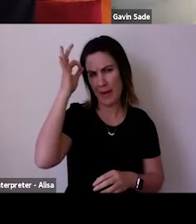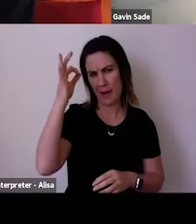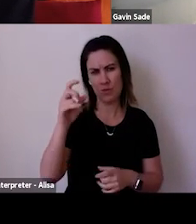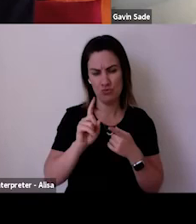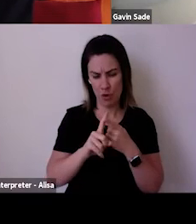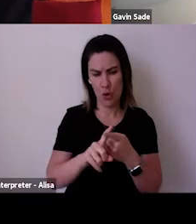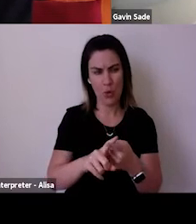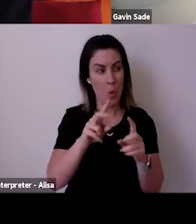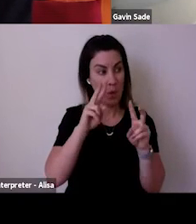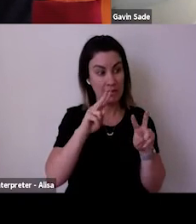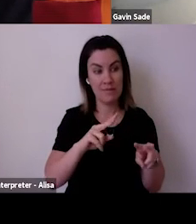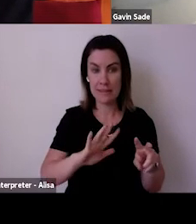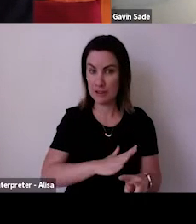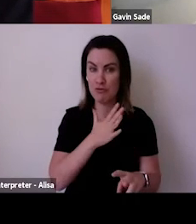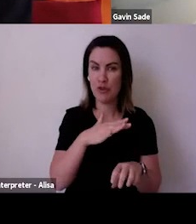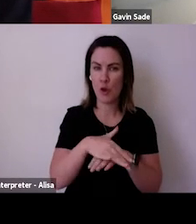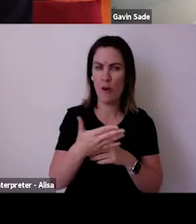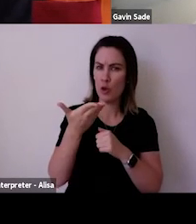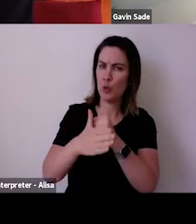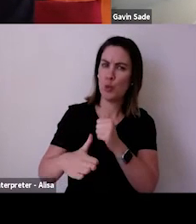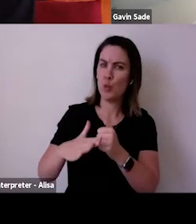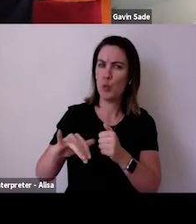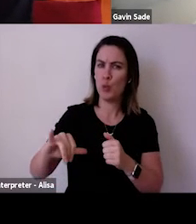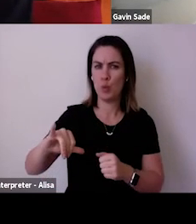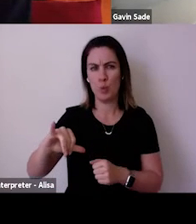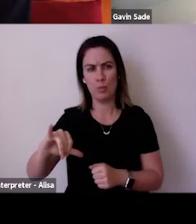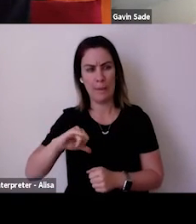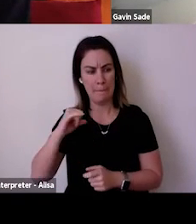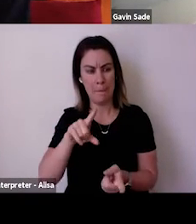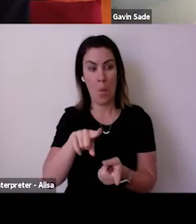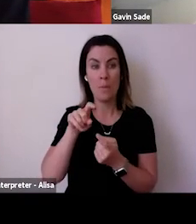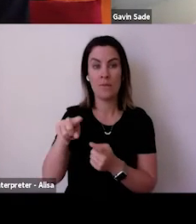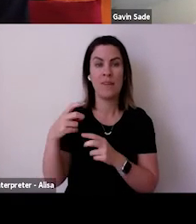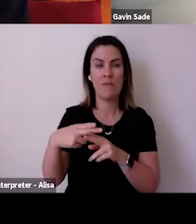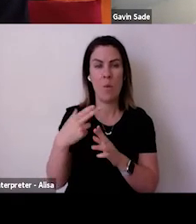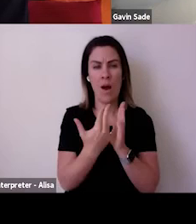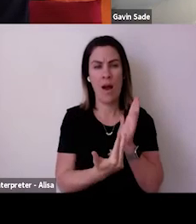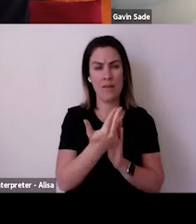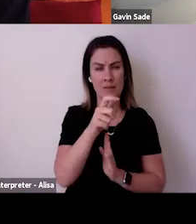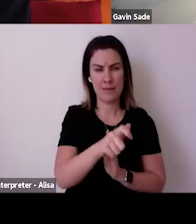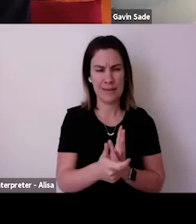of employment for artists in the educational support required for creative to thrive.